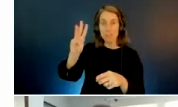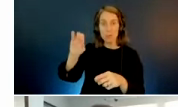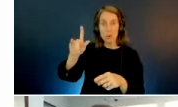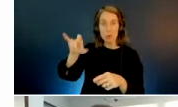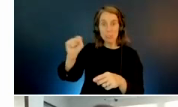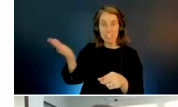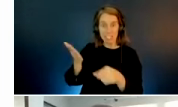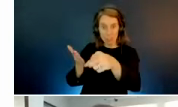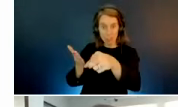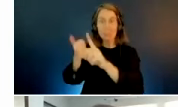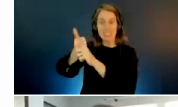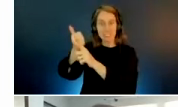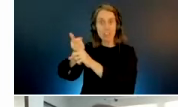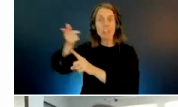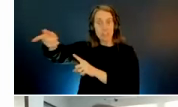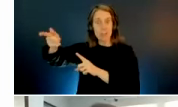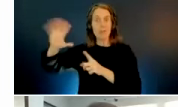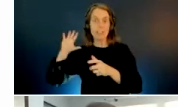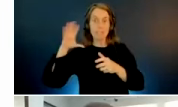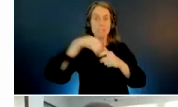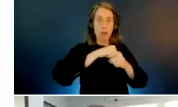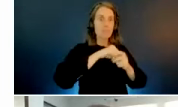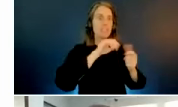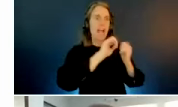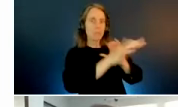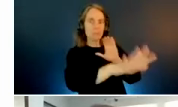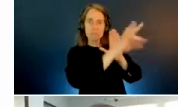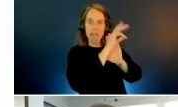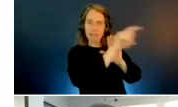choose it when they were choosing the machines in terms of what was going to be best for people with